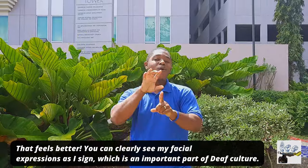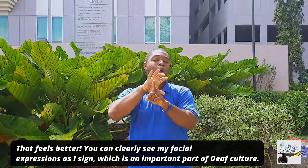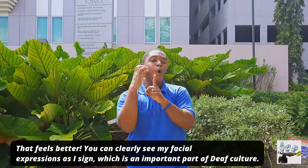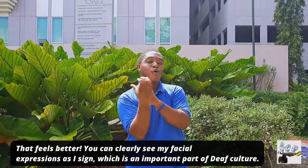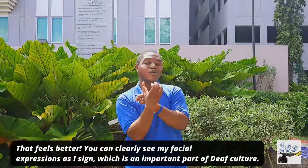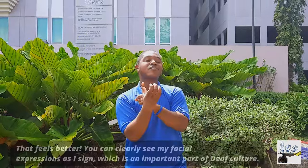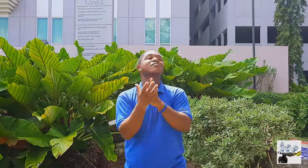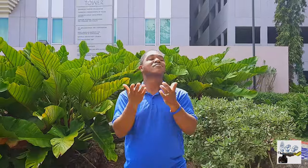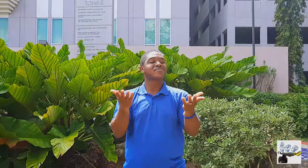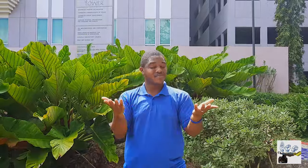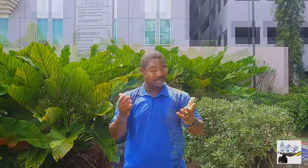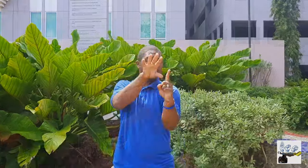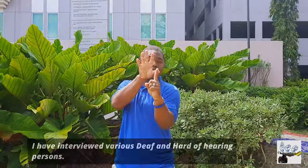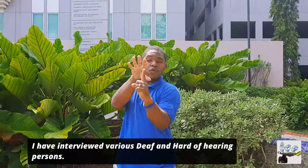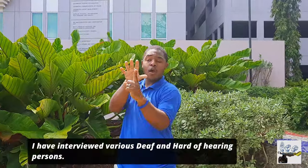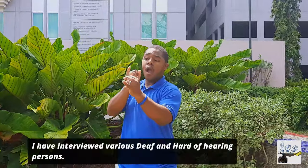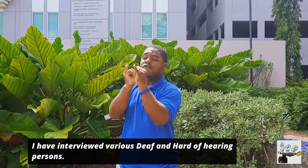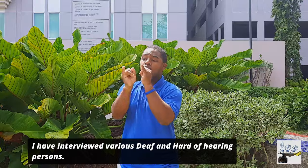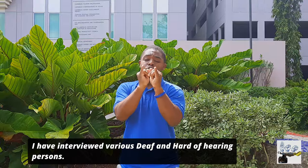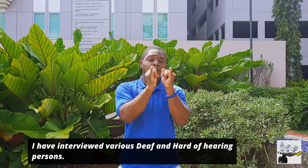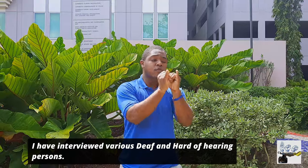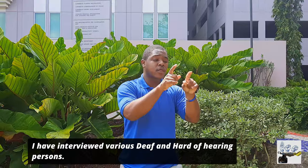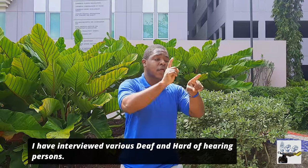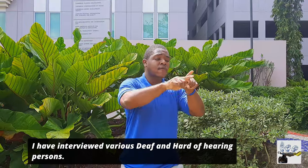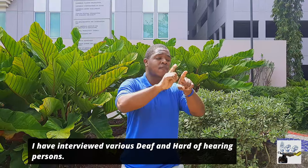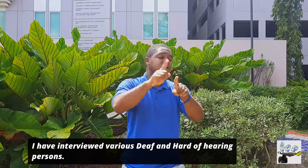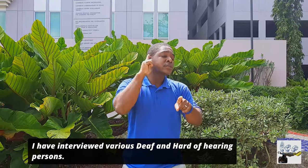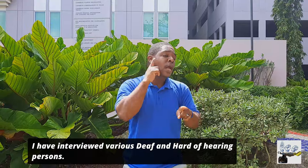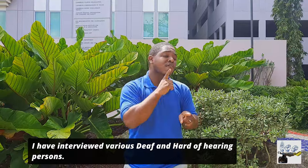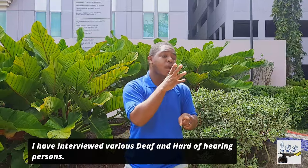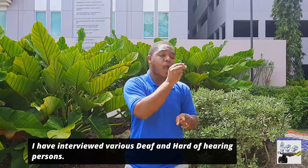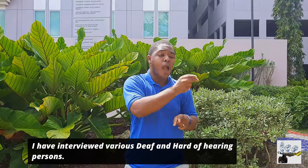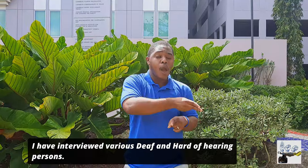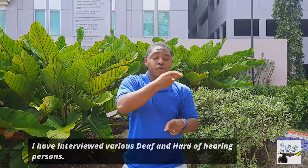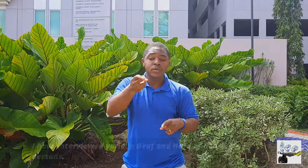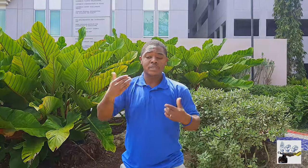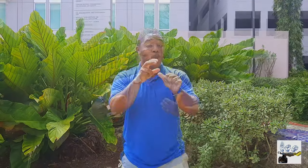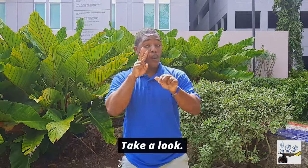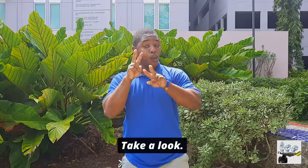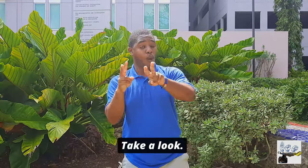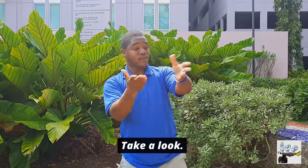of Deaf culture. I have interviewed various deaf and hard of hearing persons take a look